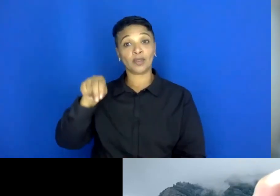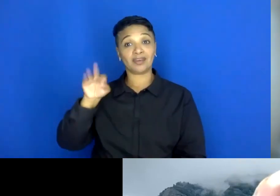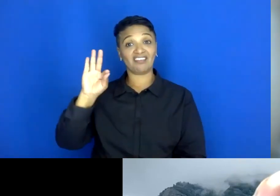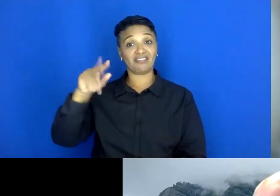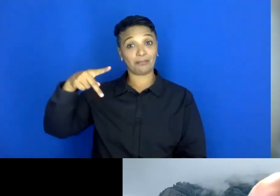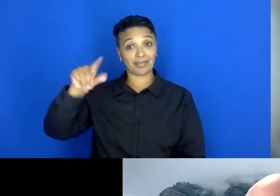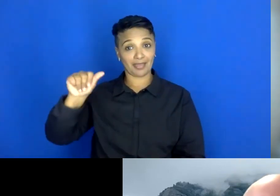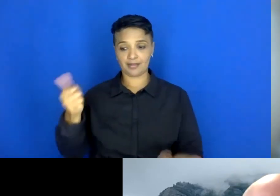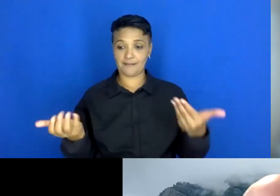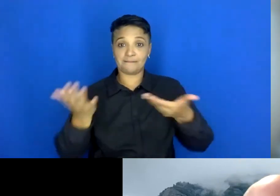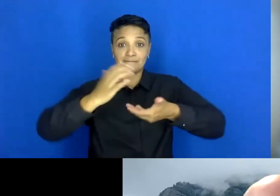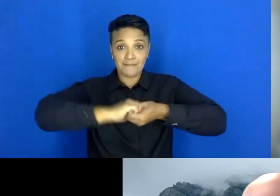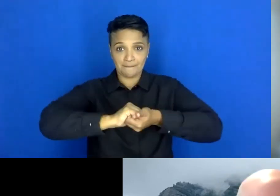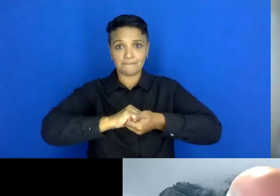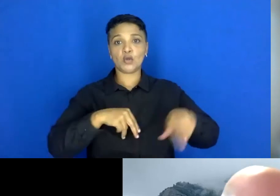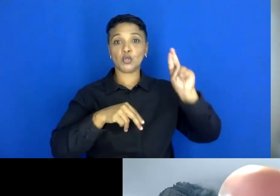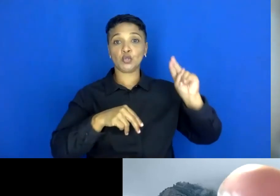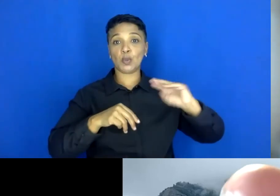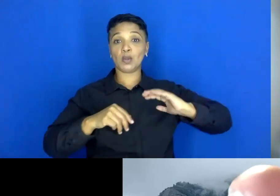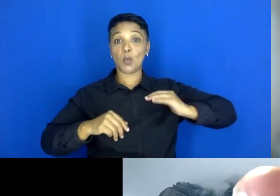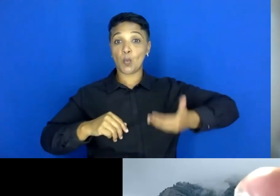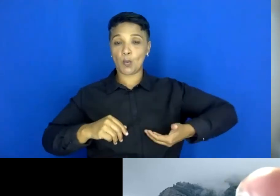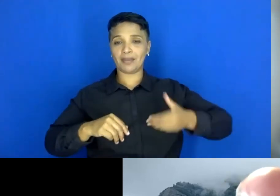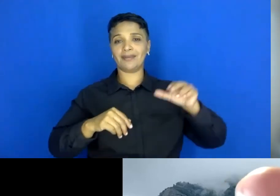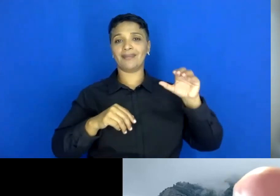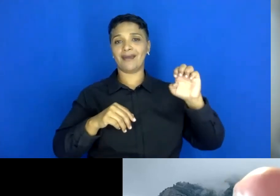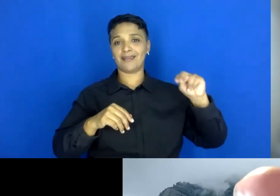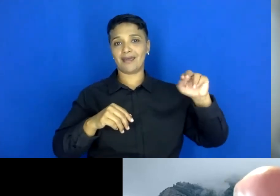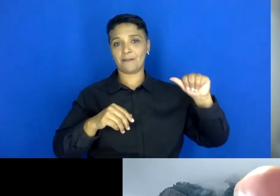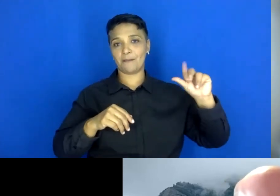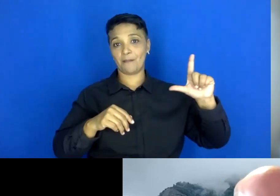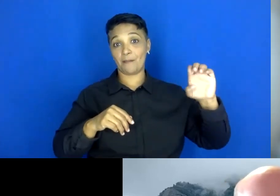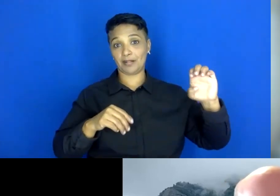our partner organization with the support of the un partnership promoting the rights of persons